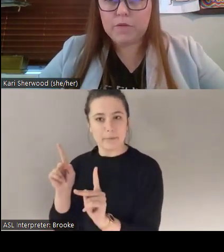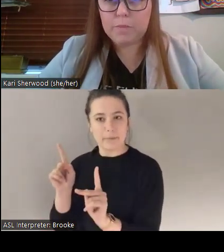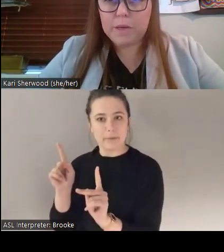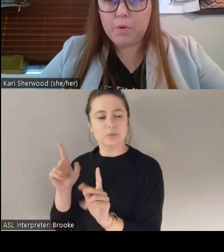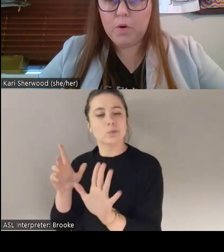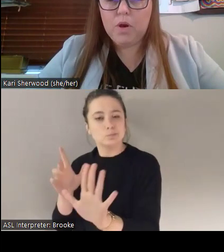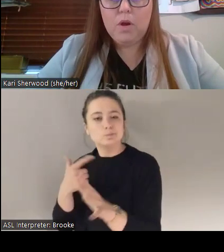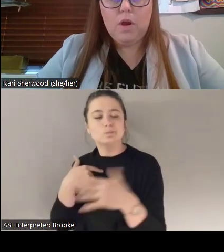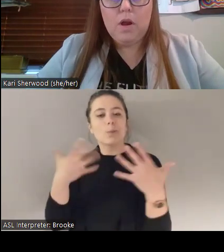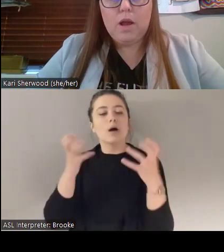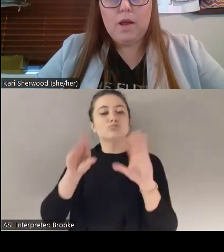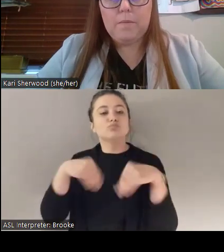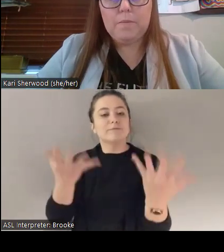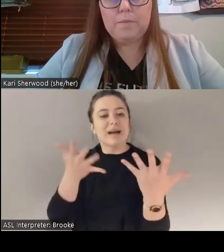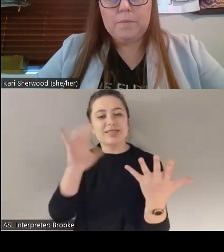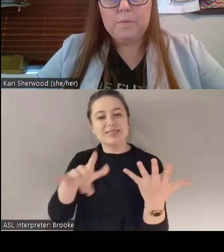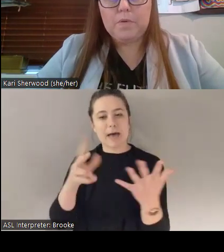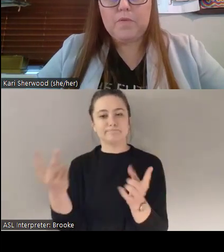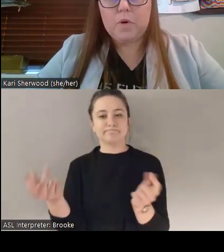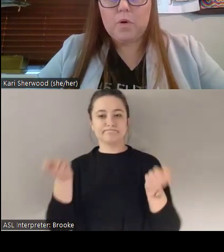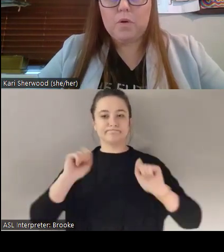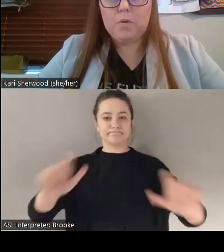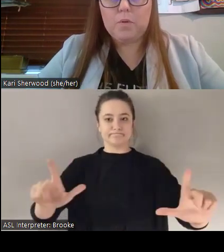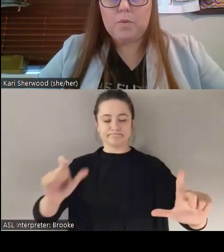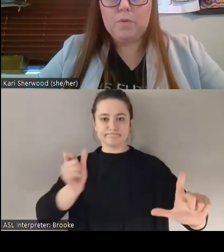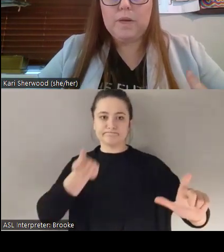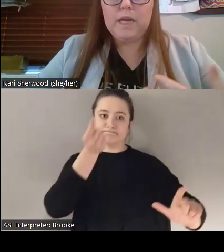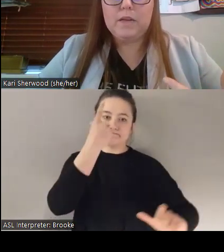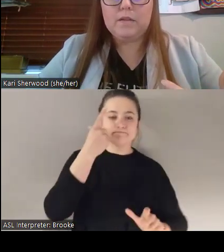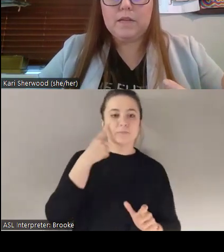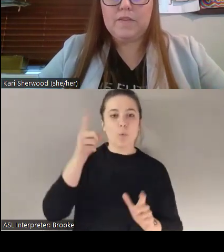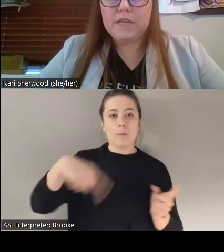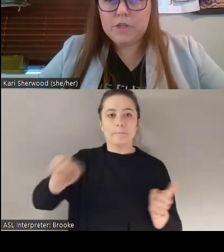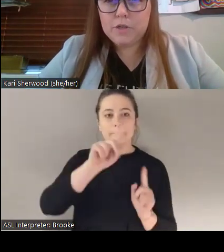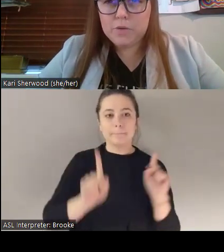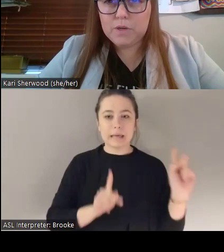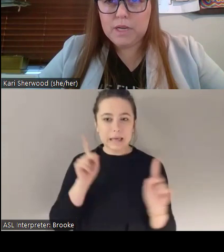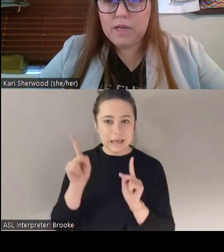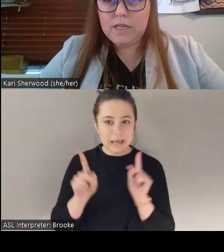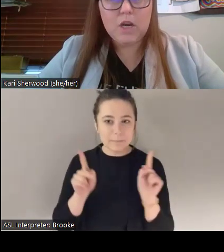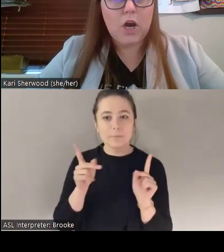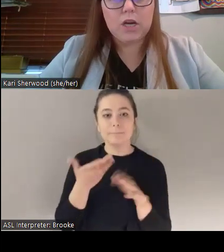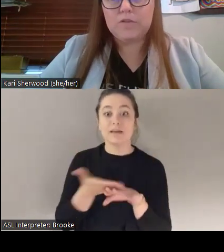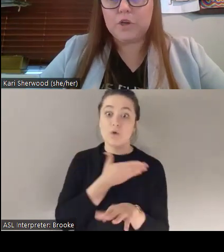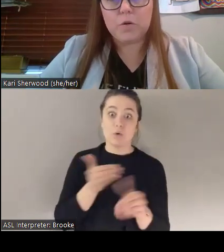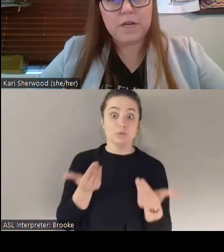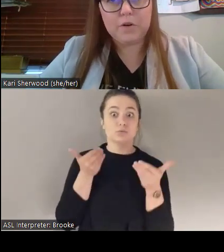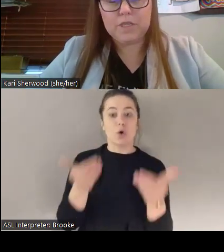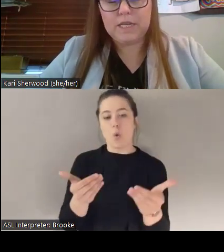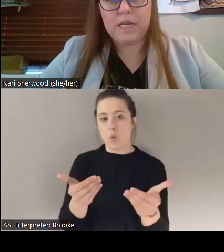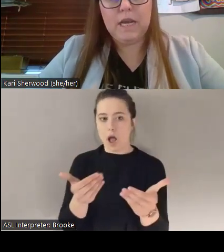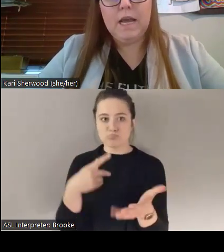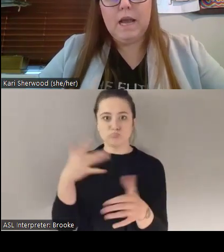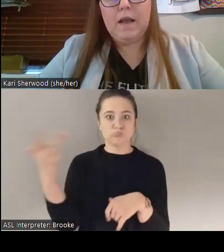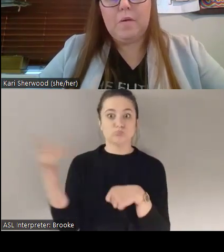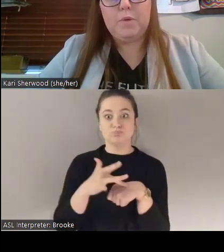for people before we dive into any talk of neurodiversity,